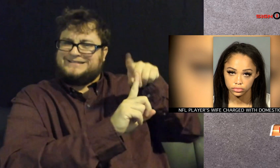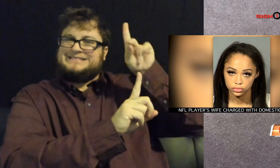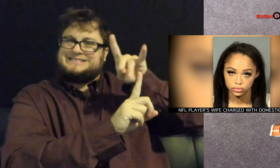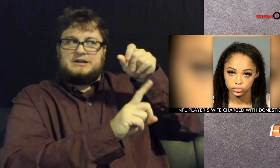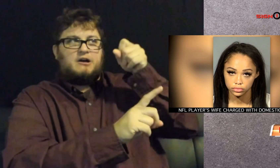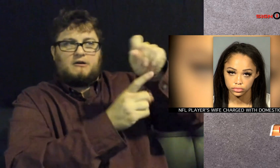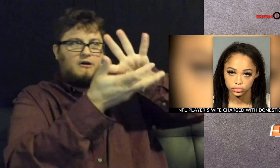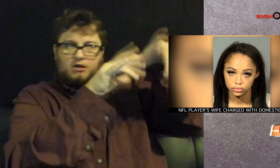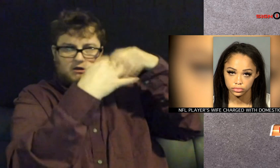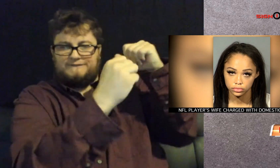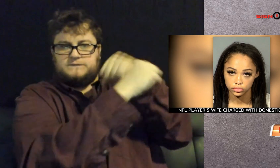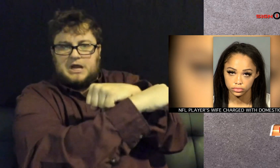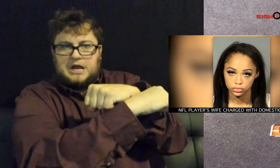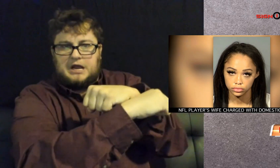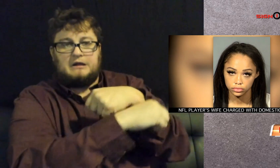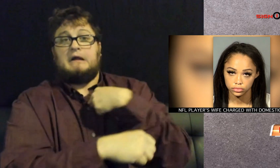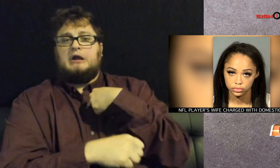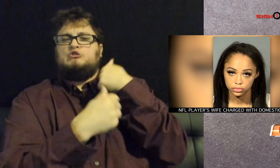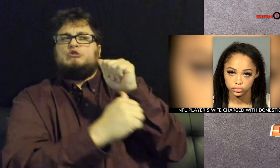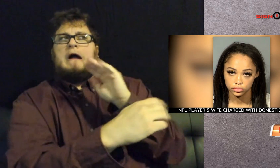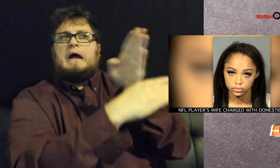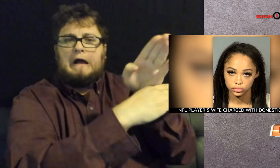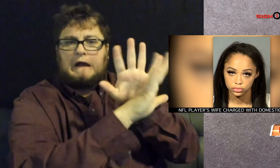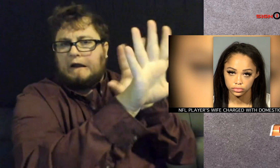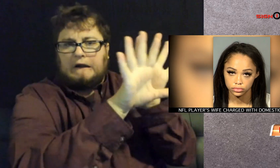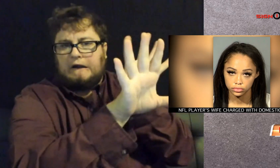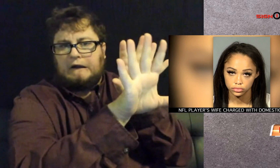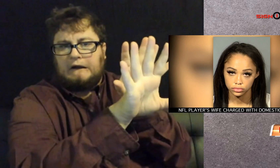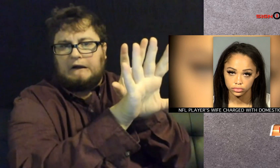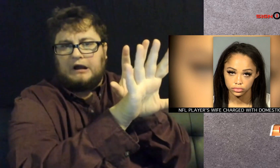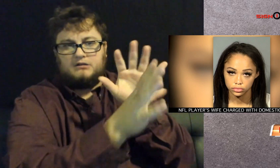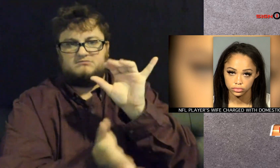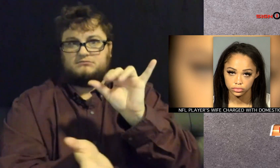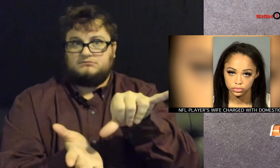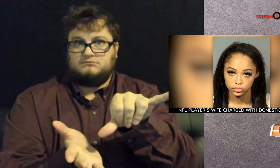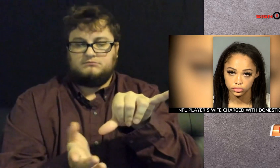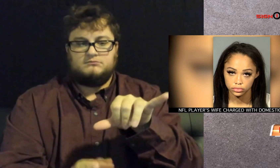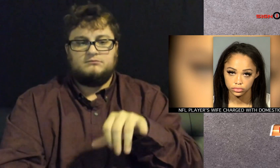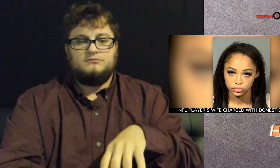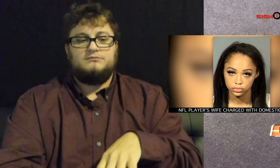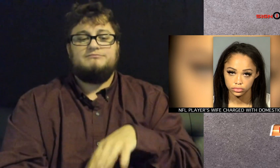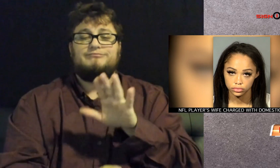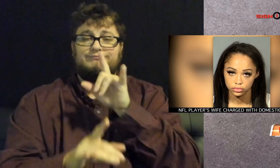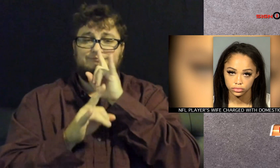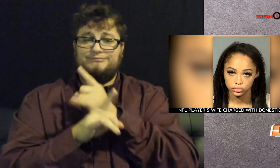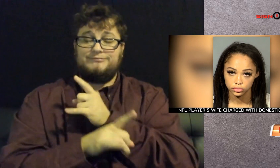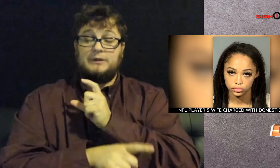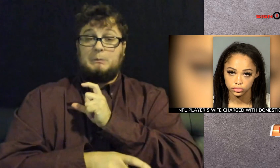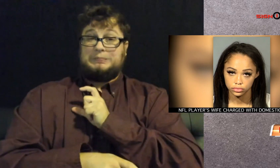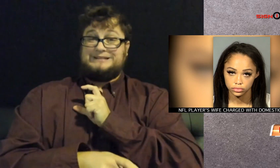however she told investigators her husband's injuries came from one of his friends in a fight she tried to stop